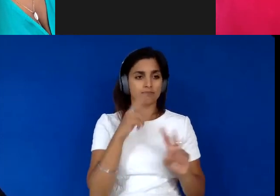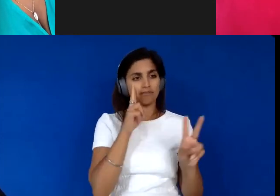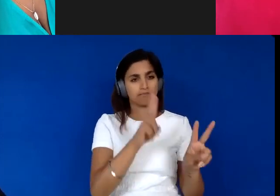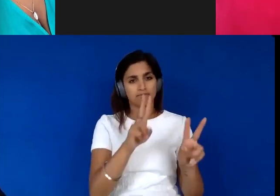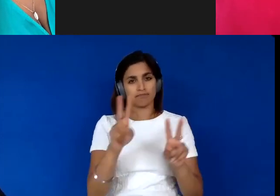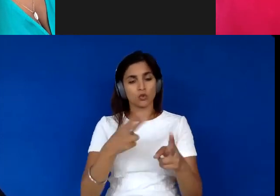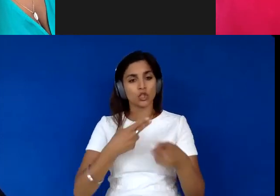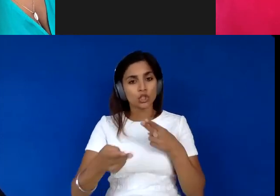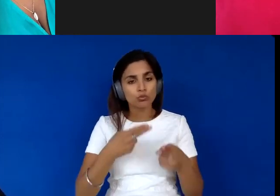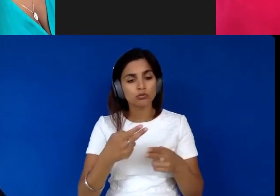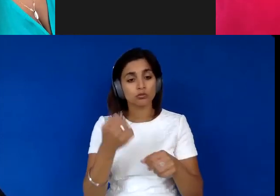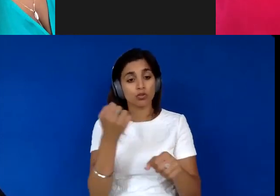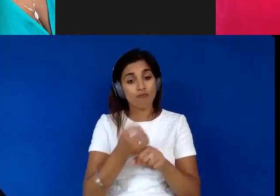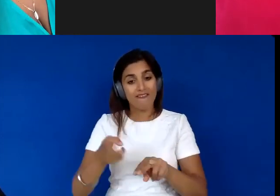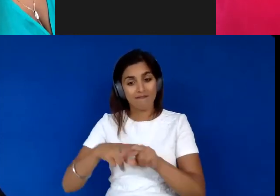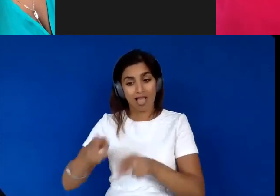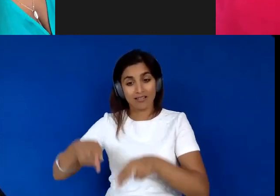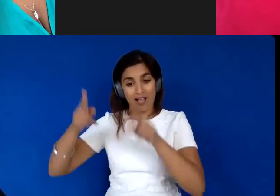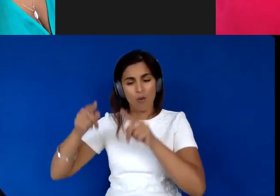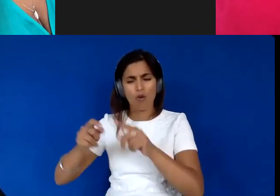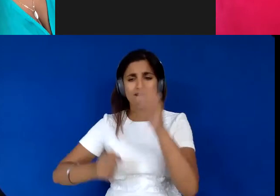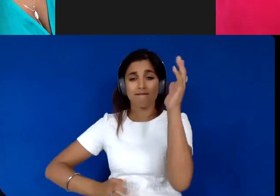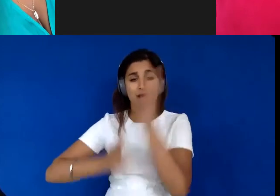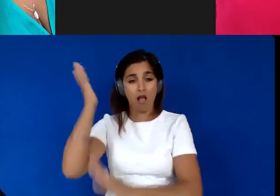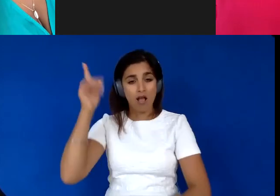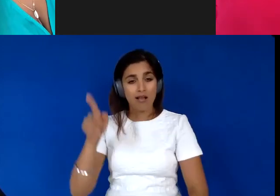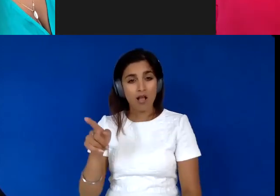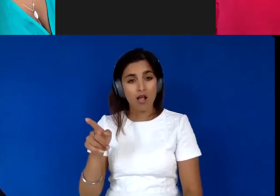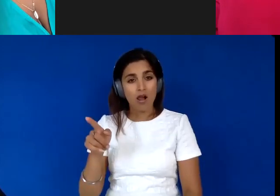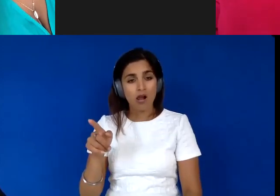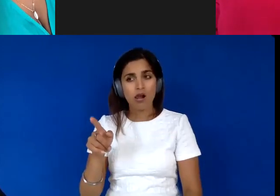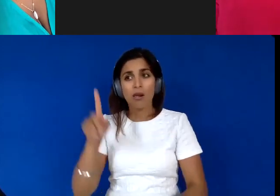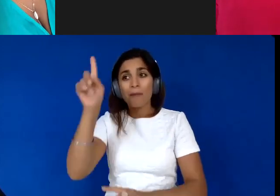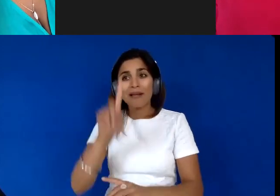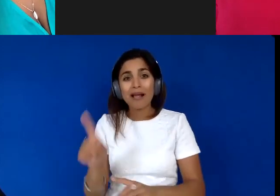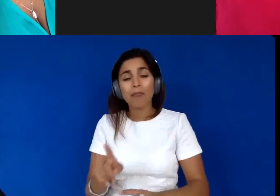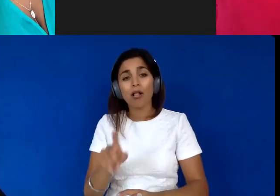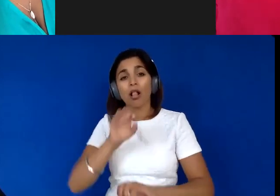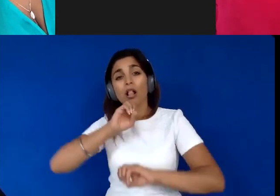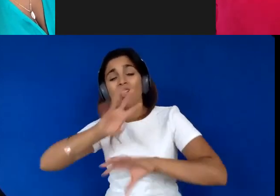on fire people literally calling out begging for their lives going on social